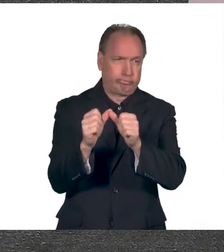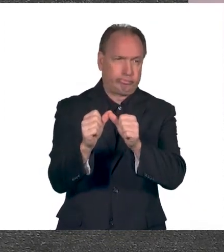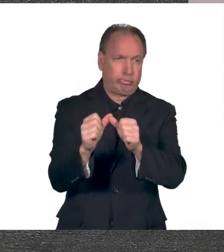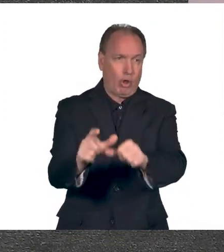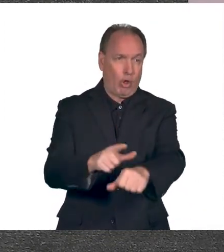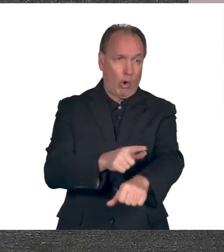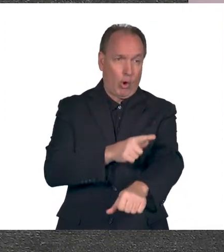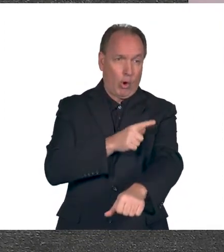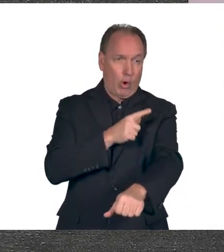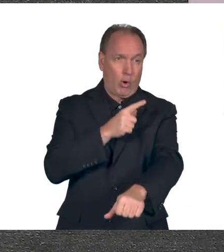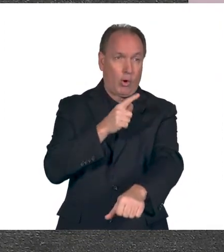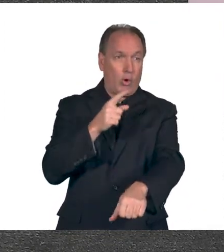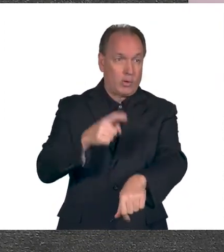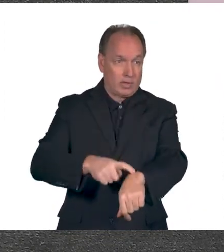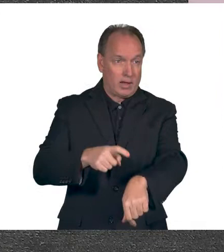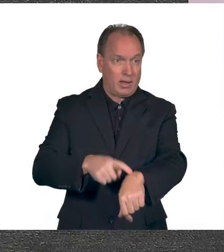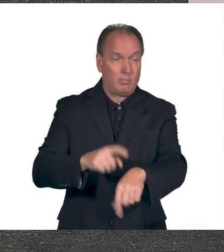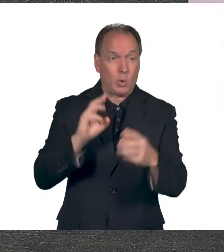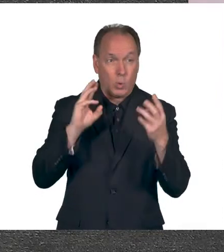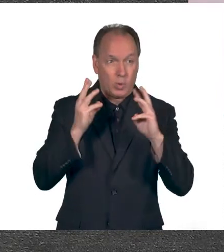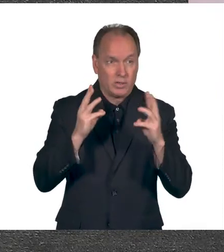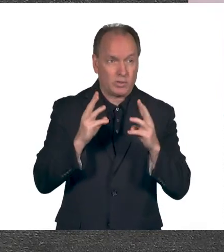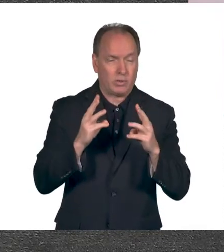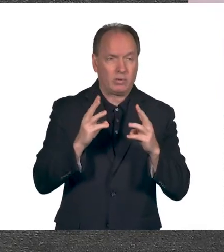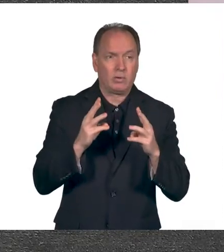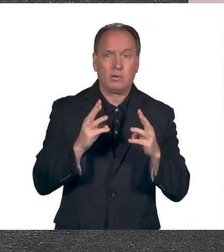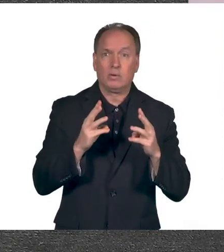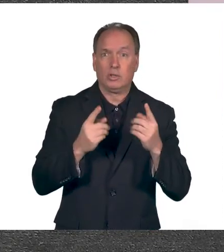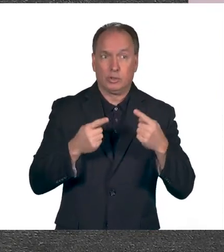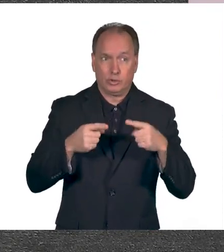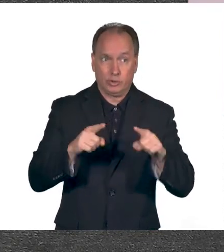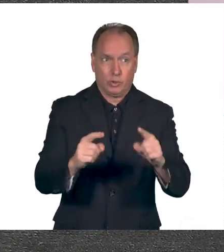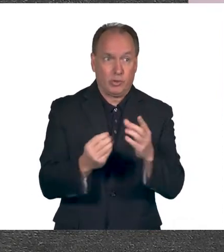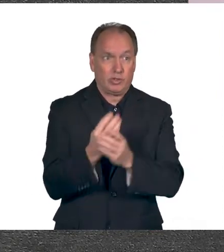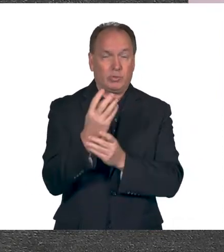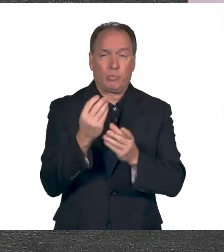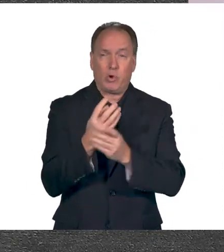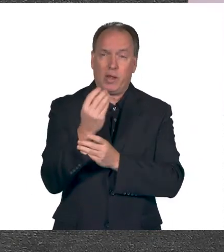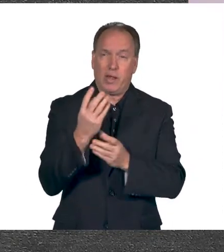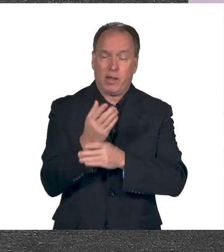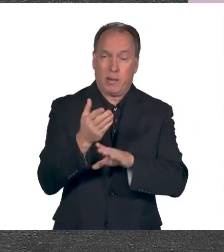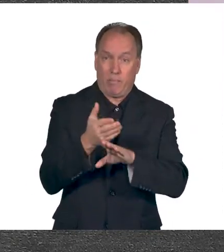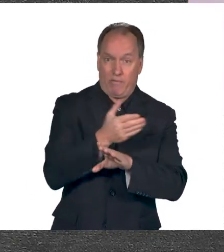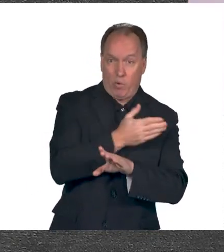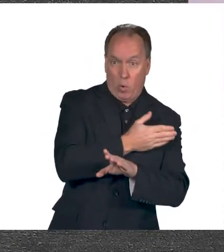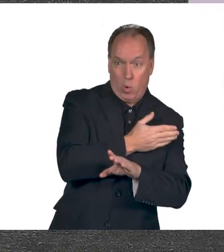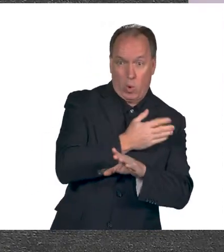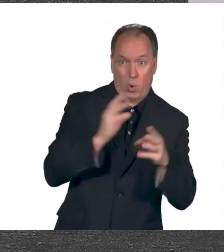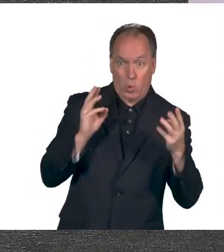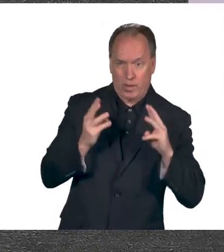He goes to sleep for the winter. His body stores up all sorts of energy, before winter,